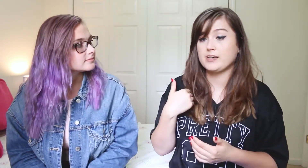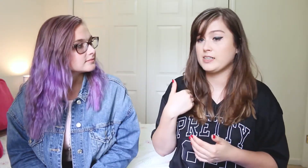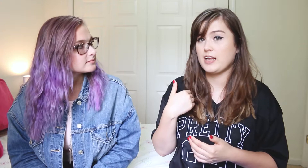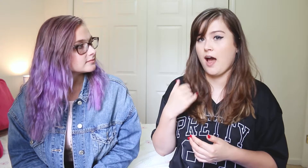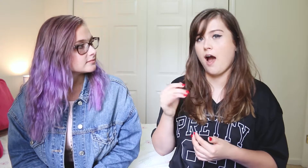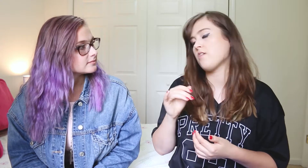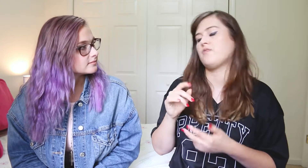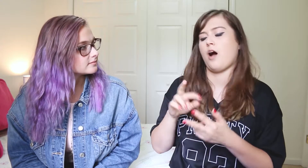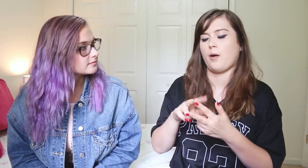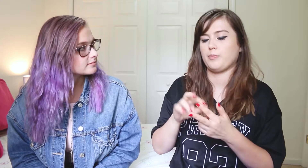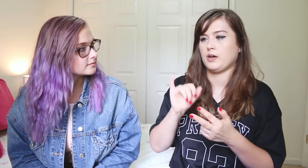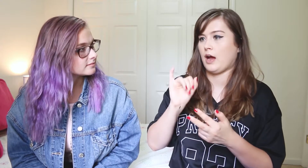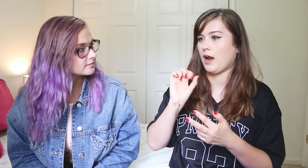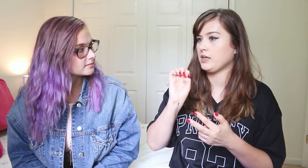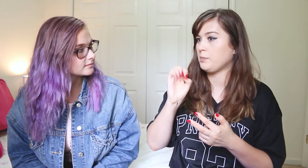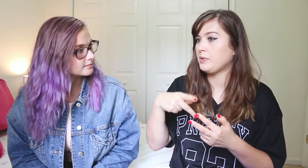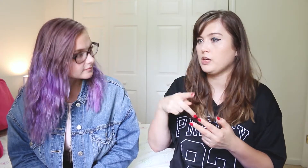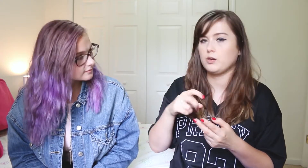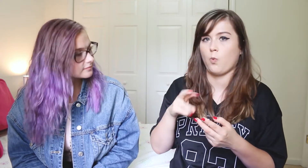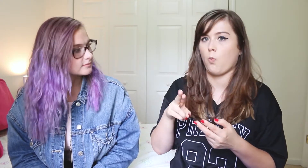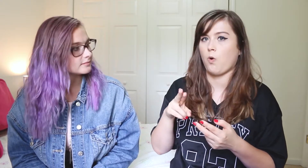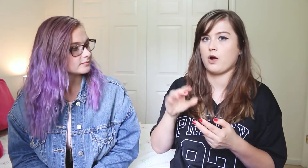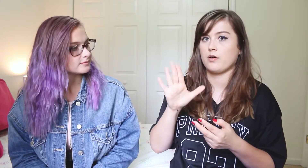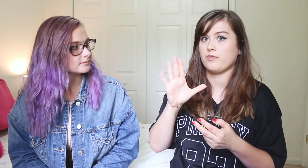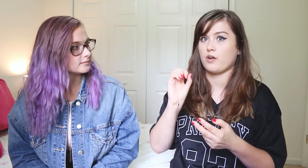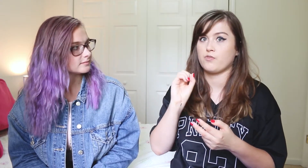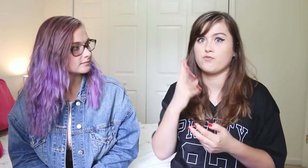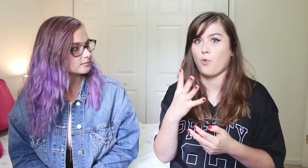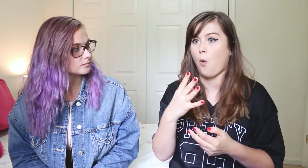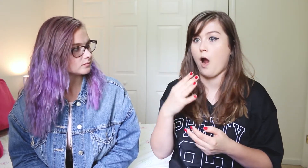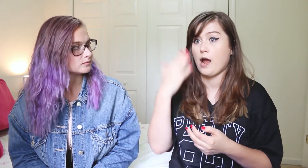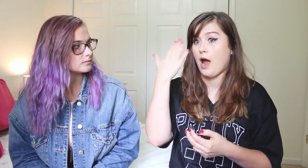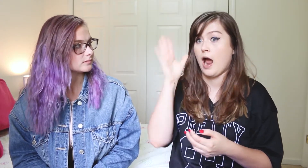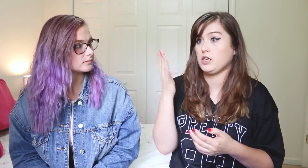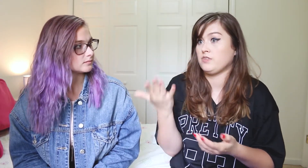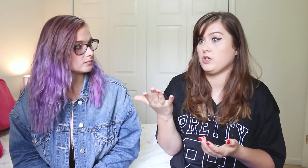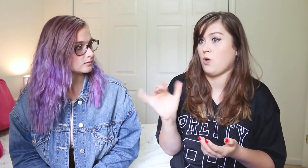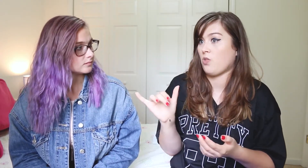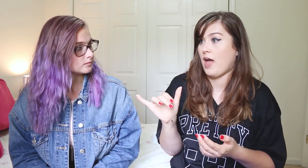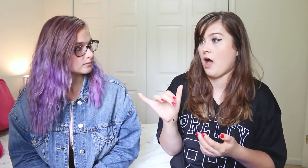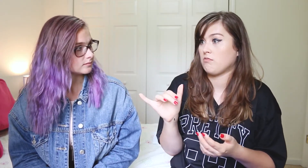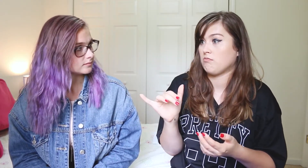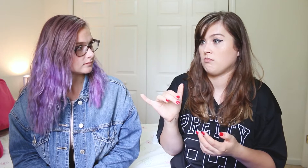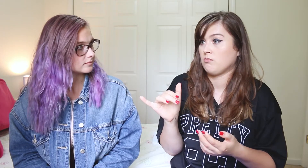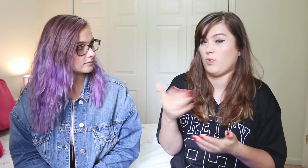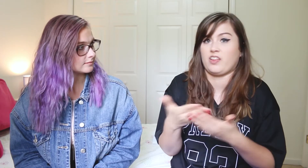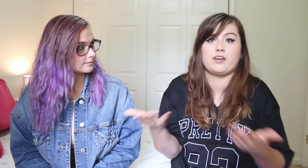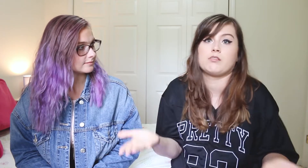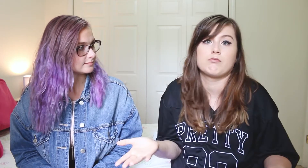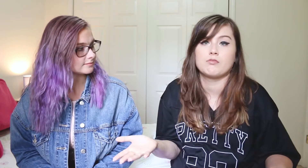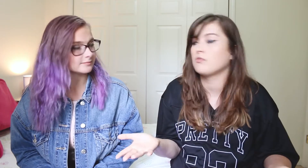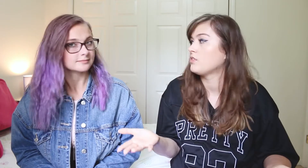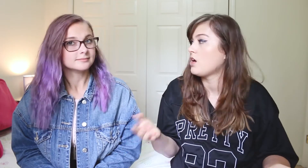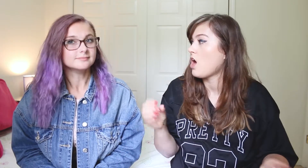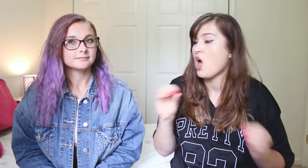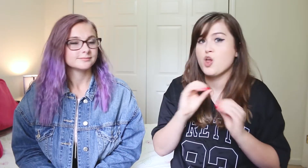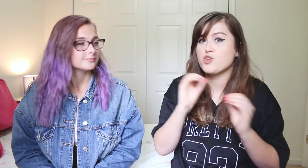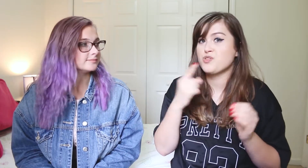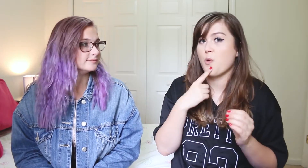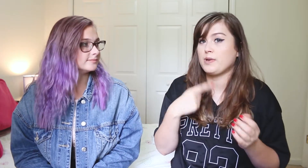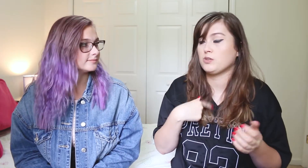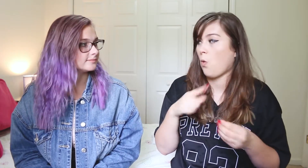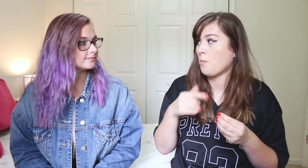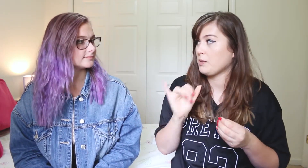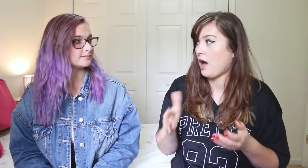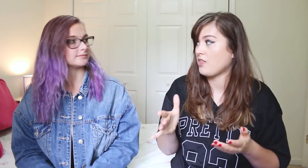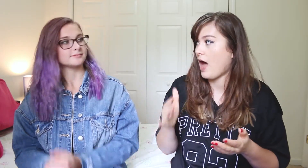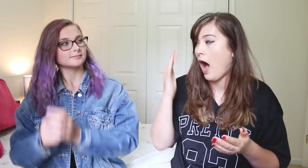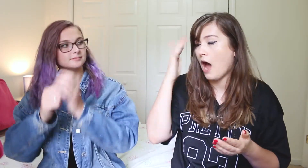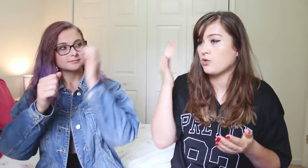I didn’t have an IEP or 5O4. I didn’t even know that was a thing. Nobody told me about that.